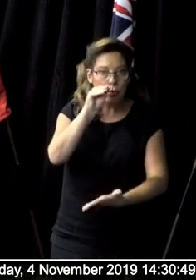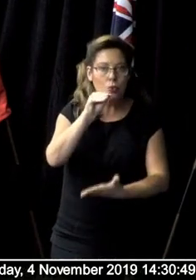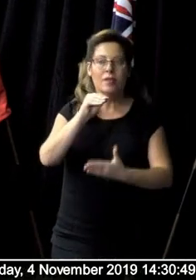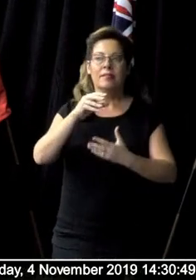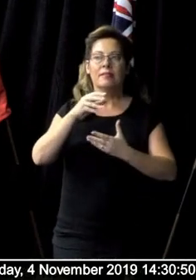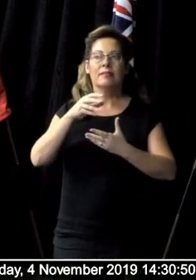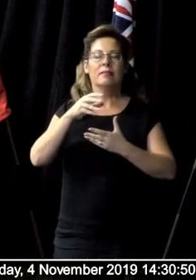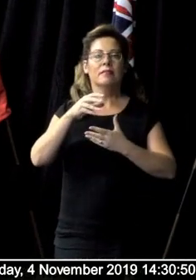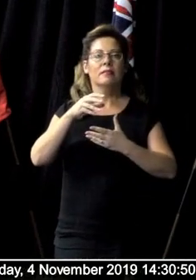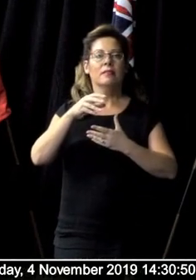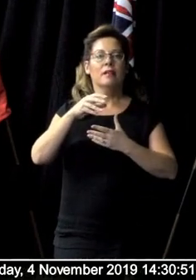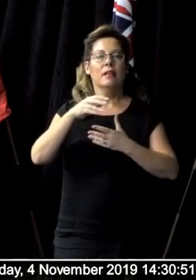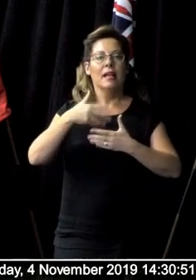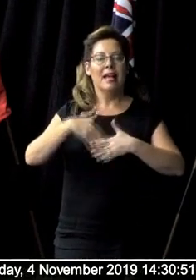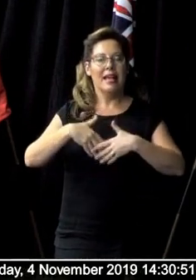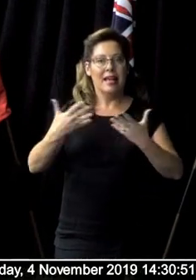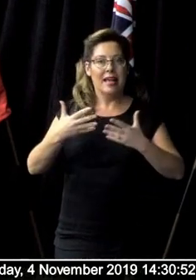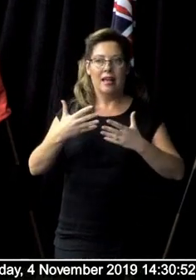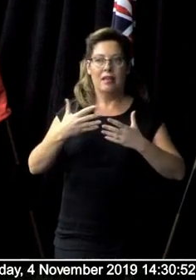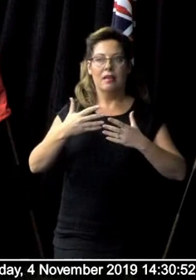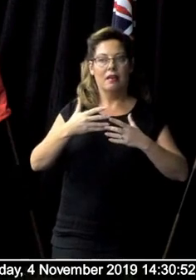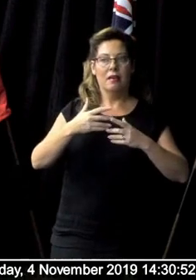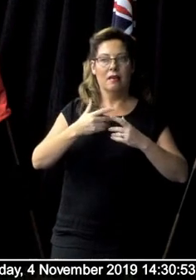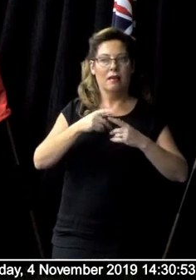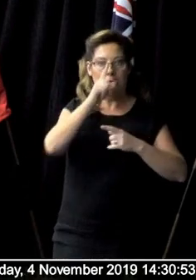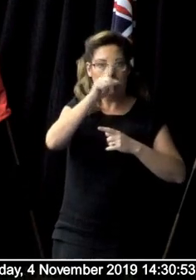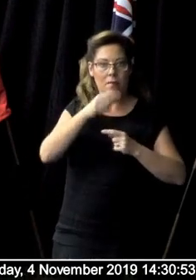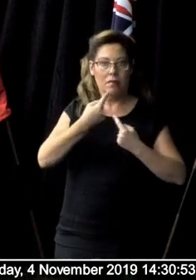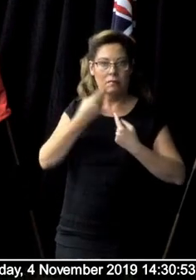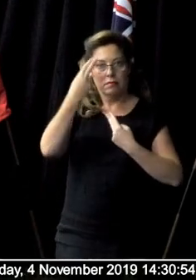And as I indicated this morning, that this of course, covers information regarding